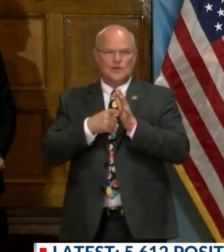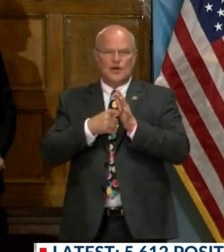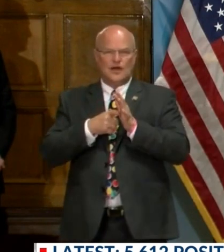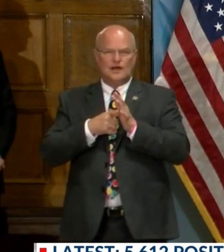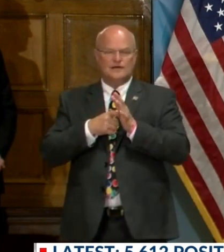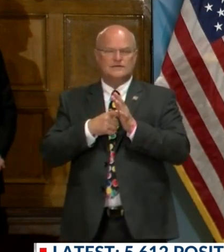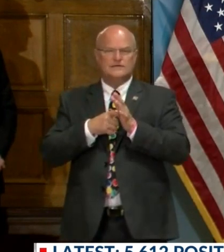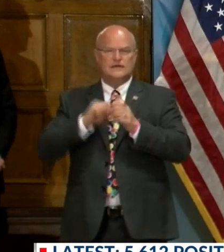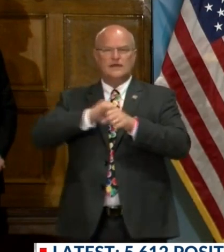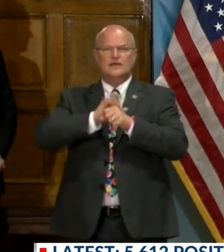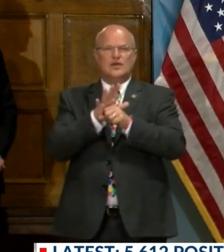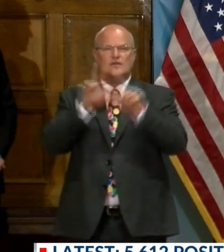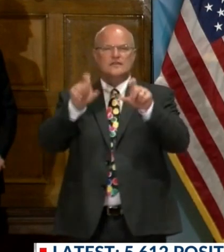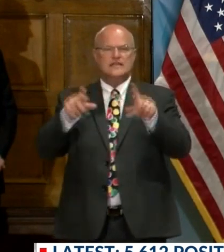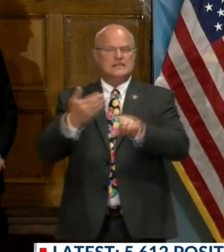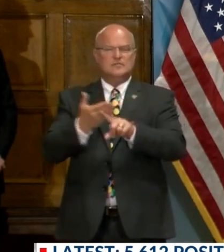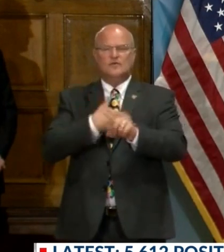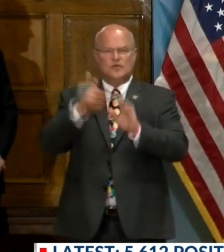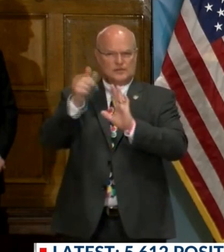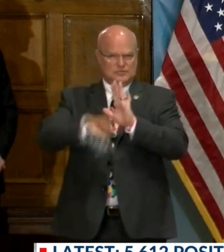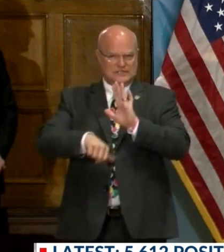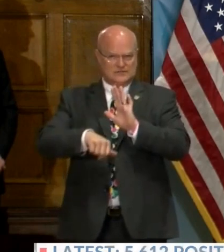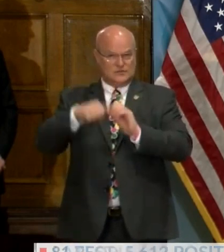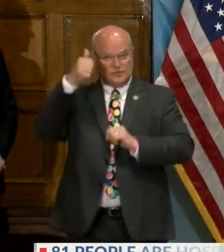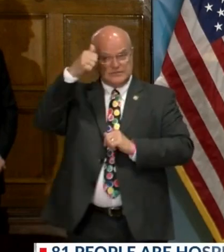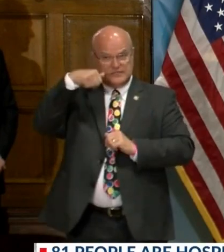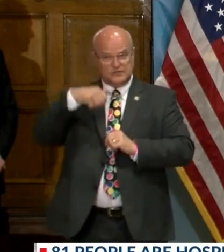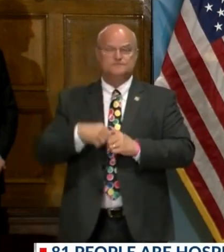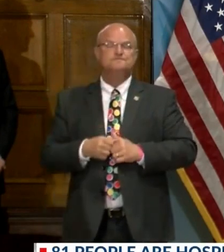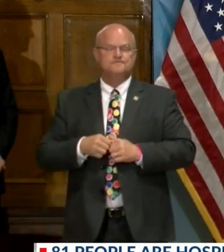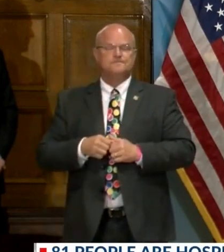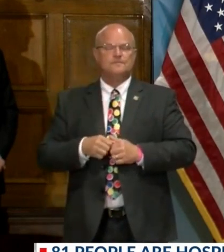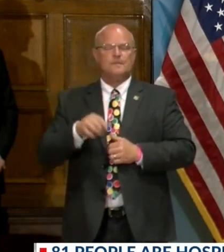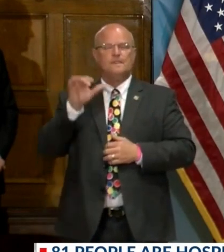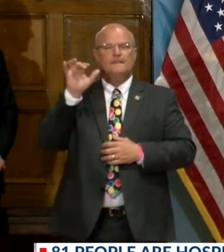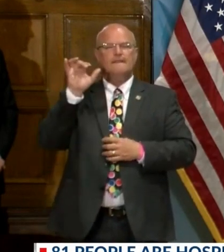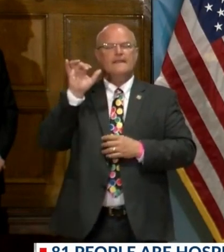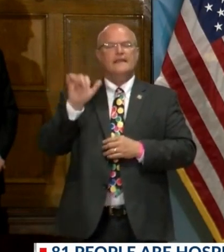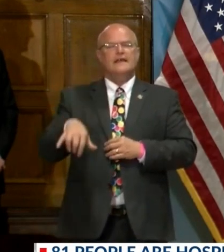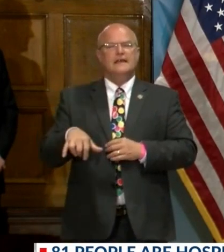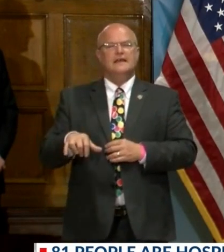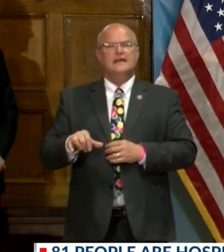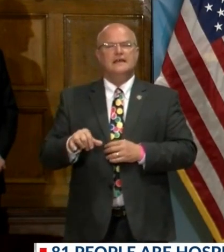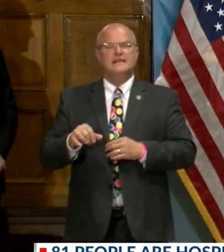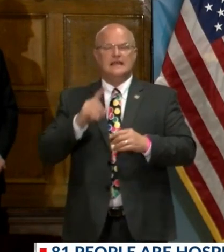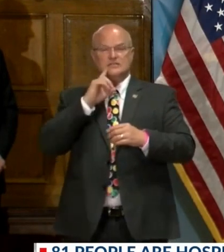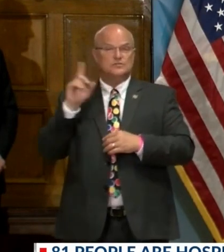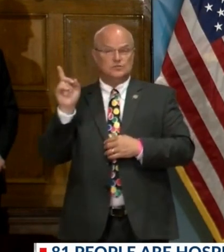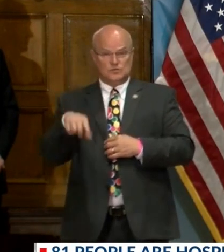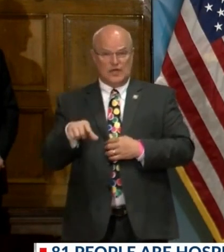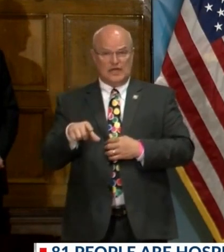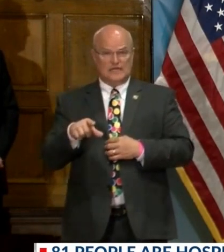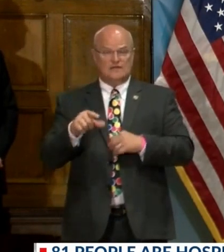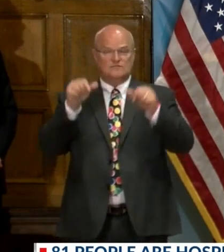DO NOT REQUIRE PRE-OP TESTING. FOR INSTANCE, AN OUT PATIENT CATARACT PROCEDURE IN AN OFFICE WOULD NOT REQUIRE TESTING BEFORE